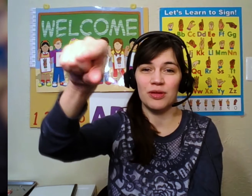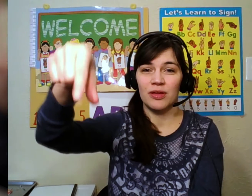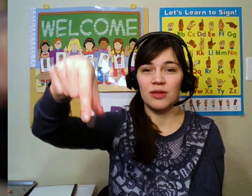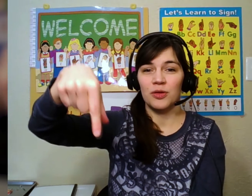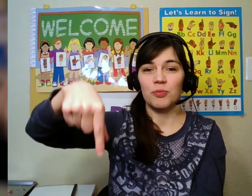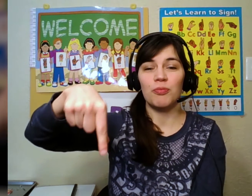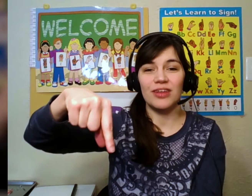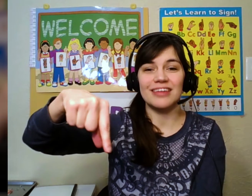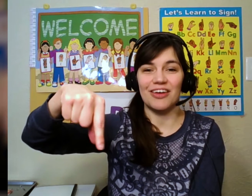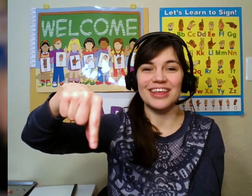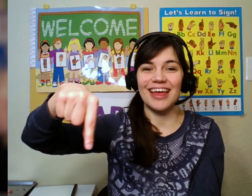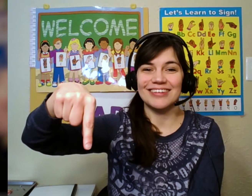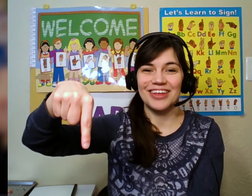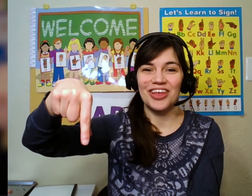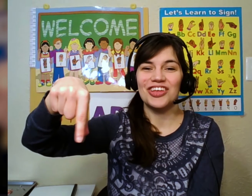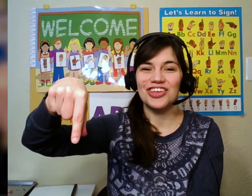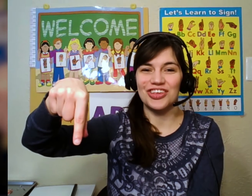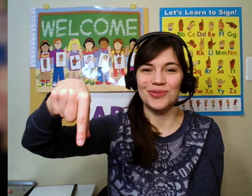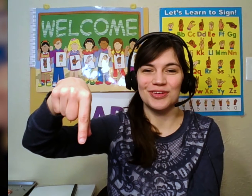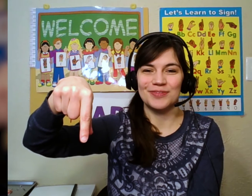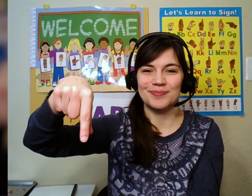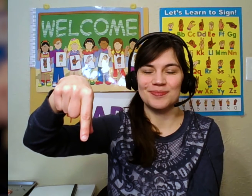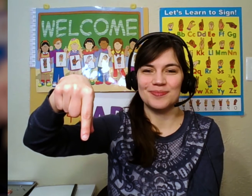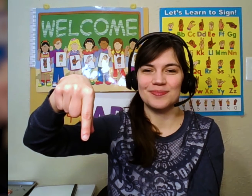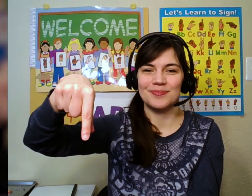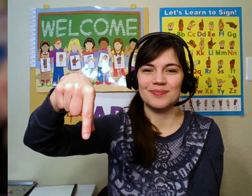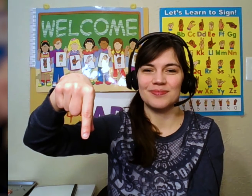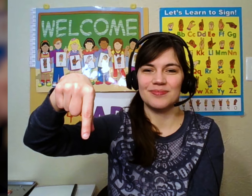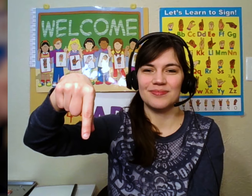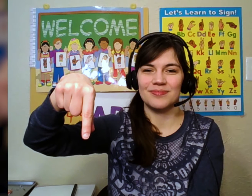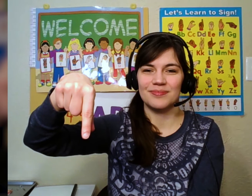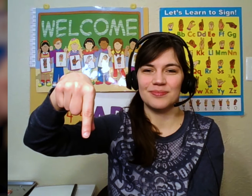shape but point it down again. Q.